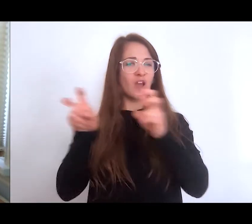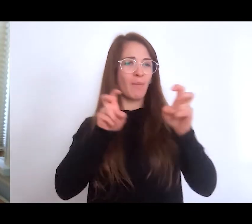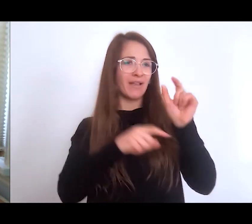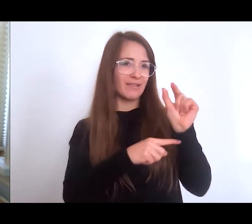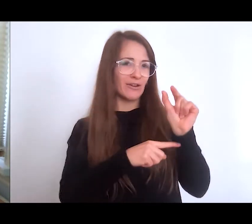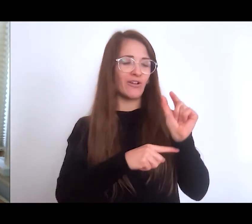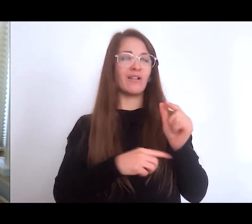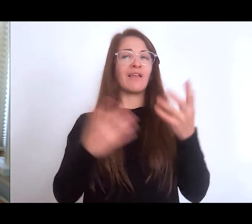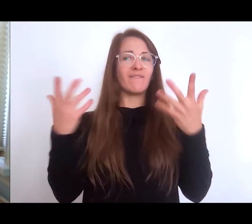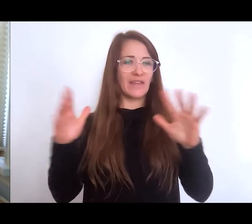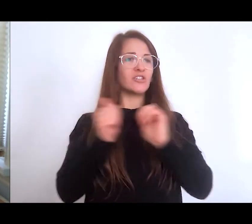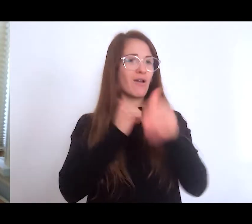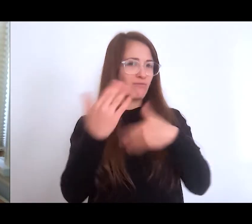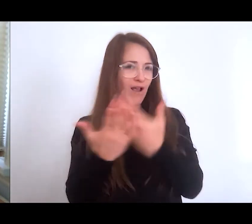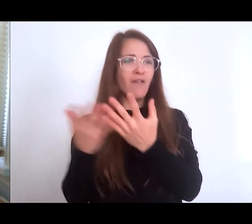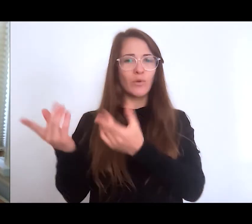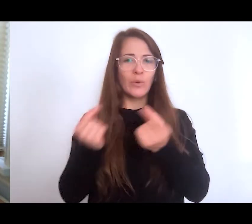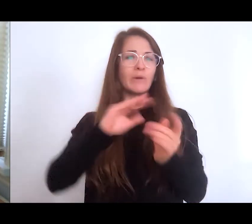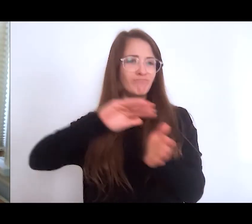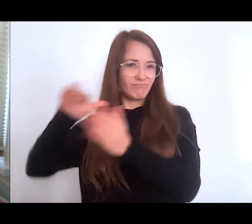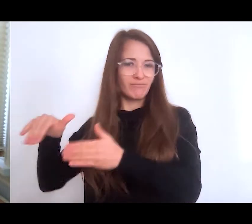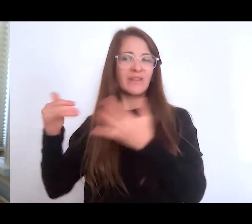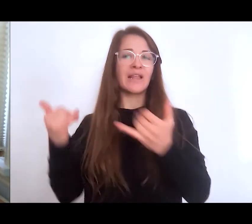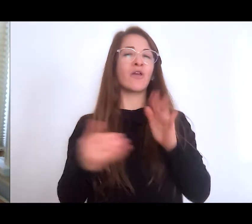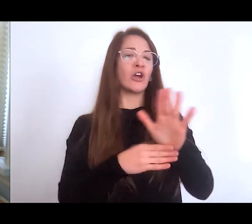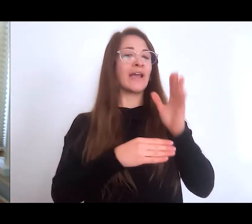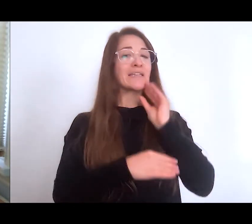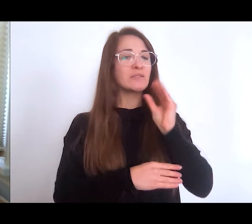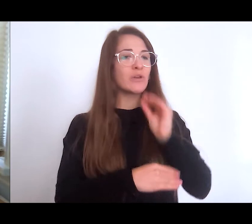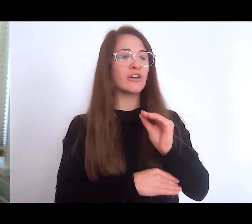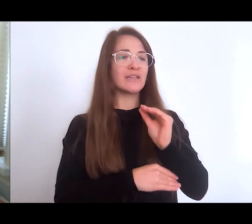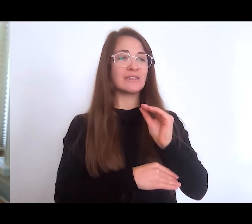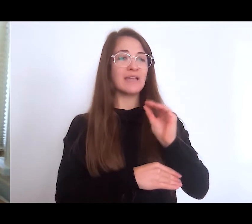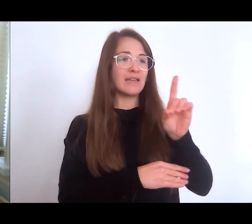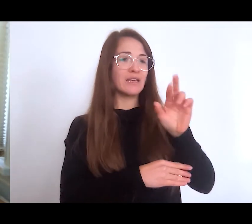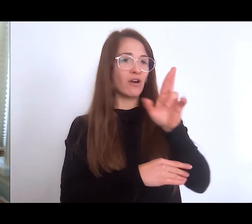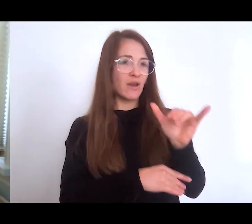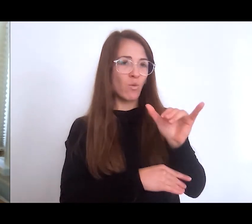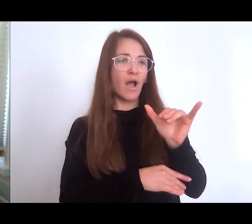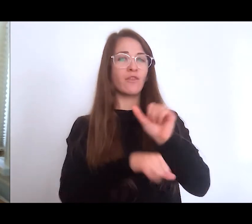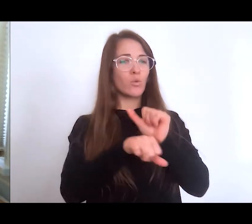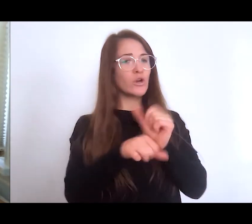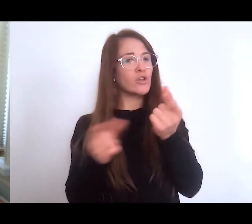START TALKING OPPOSED TO HOW YOU GOT HERE, BUT MORE ABOUT YOUR EXPERIENCES AS DISABILITY RIGHTS